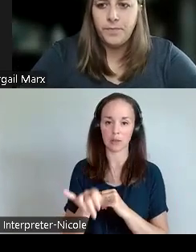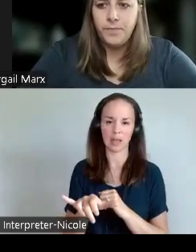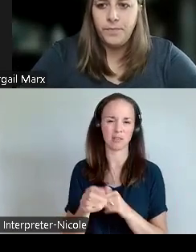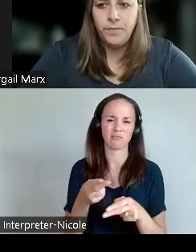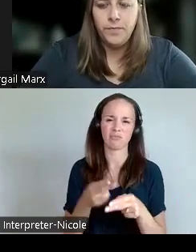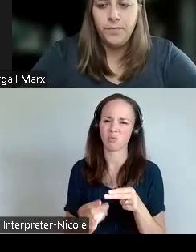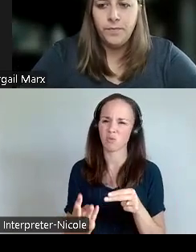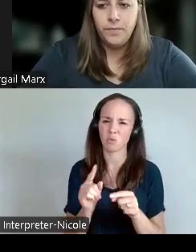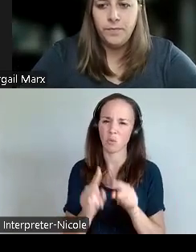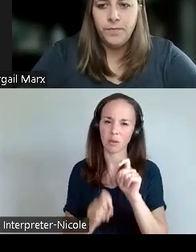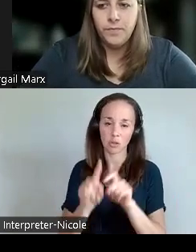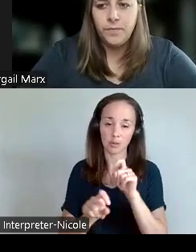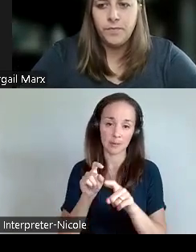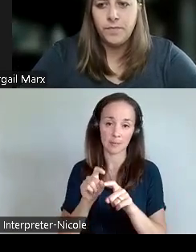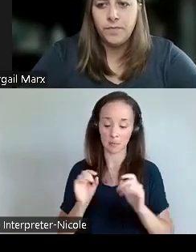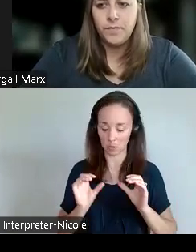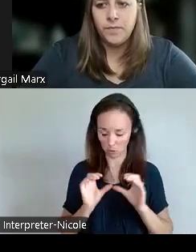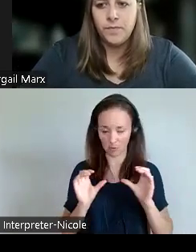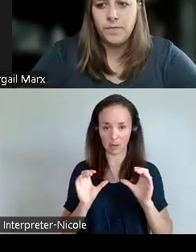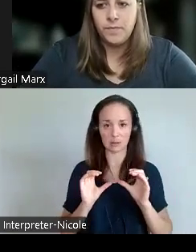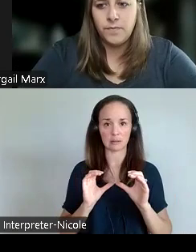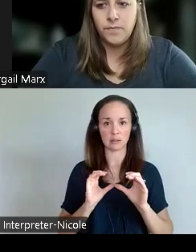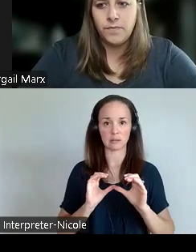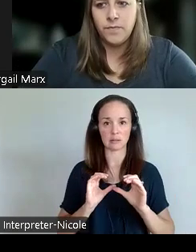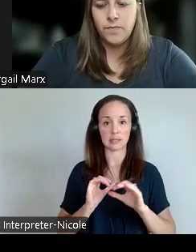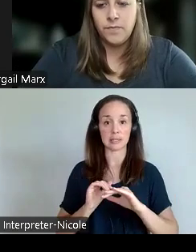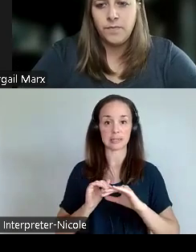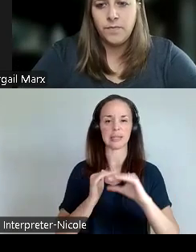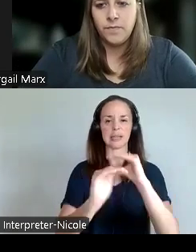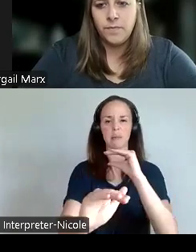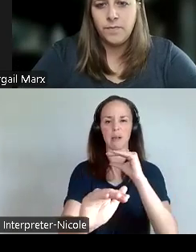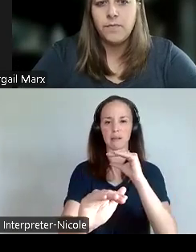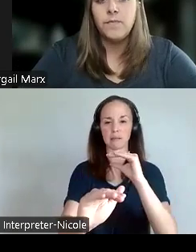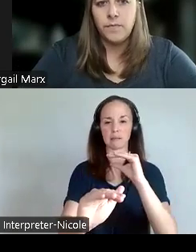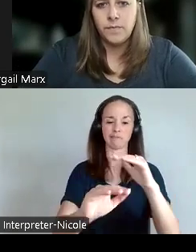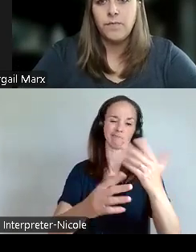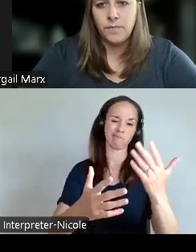Those certificates are emailed out within 30 days of the webinar.